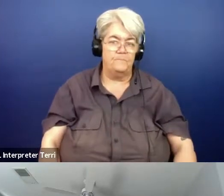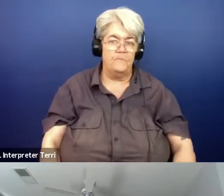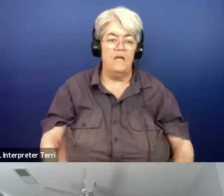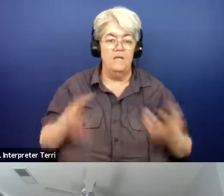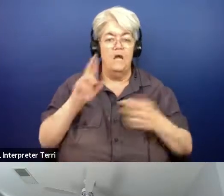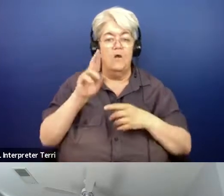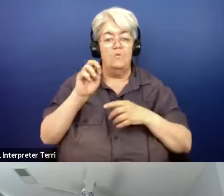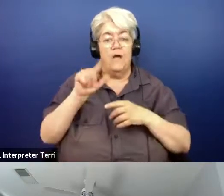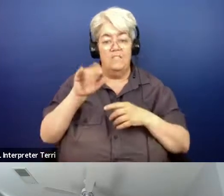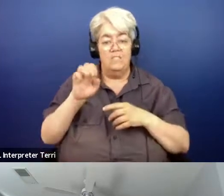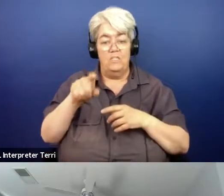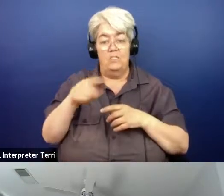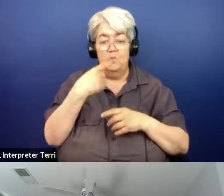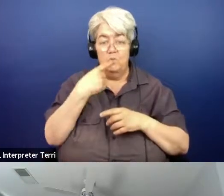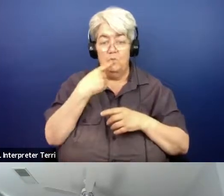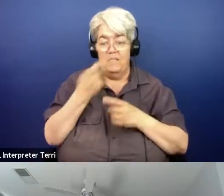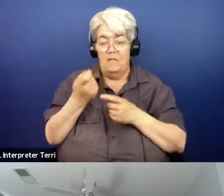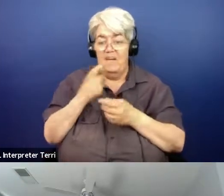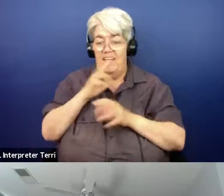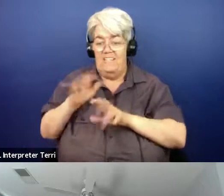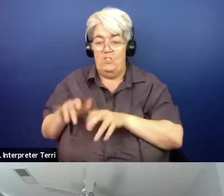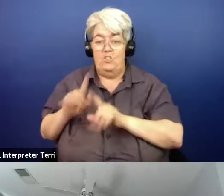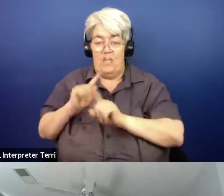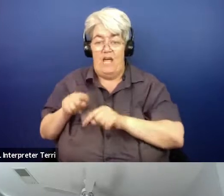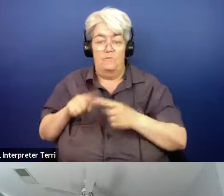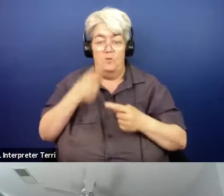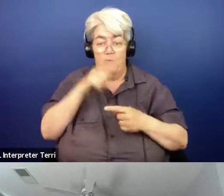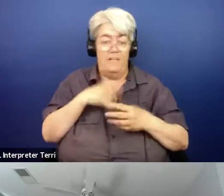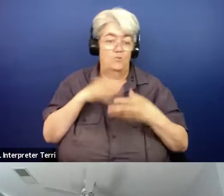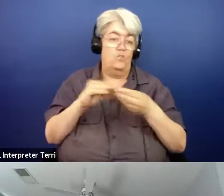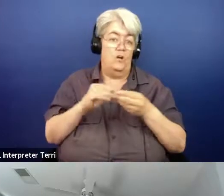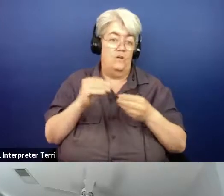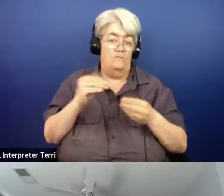a little bit in the chat. If you wouldn't mind sharing it verbally, that would be great.